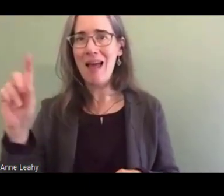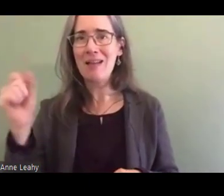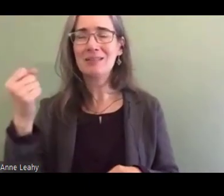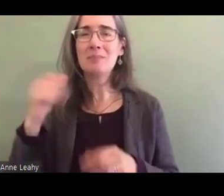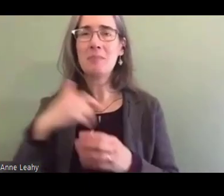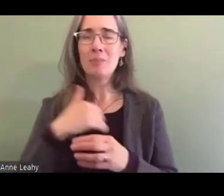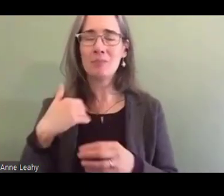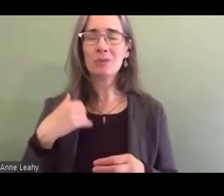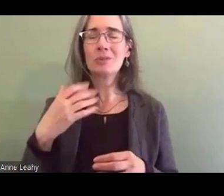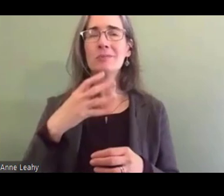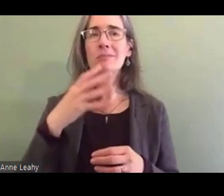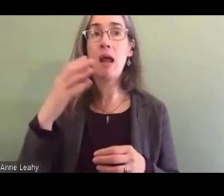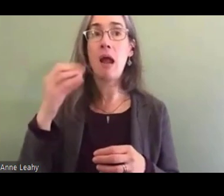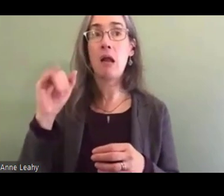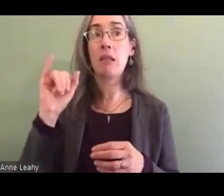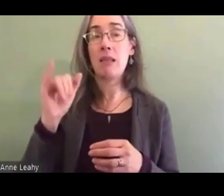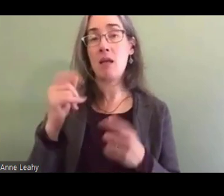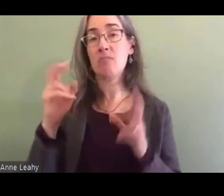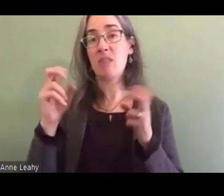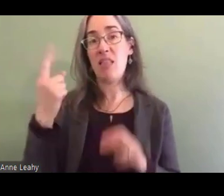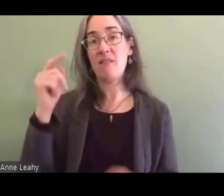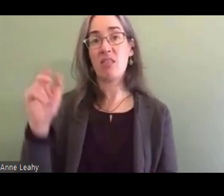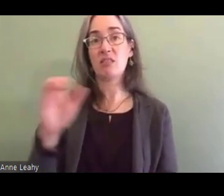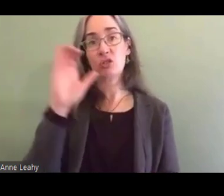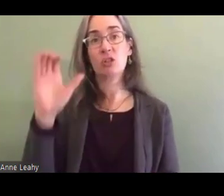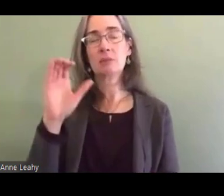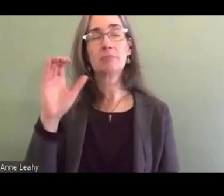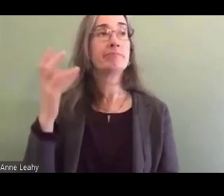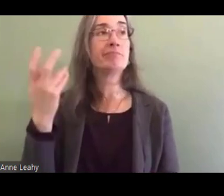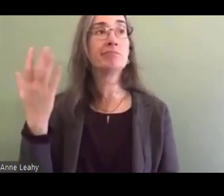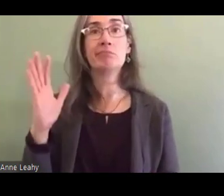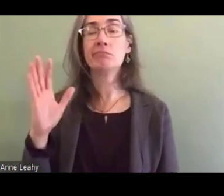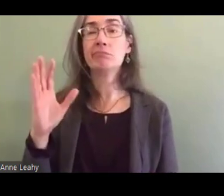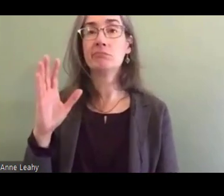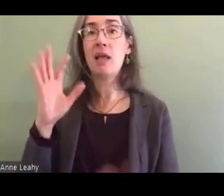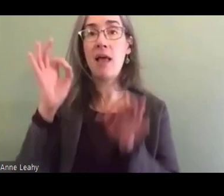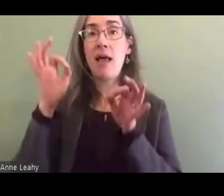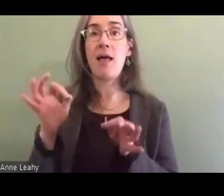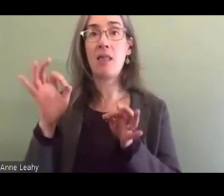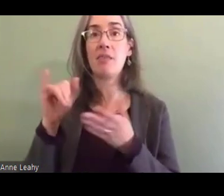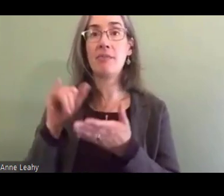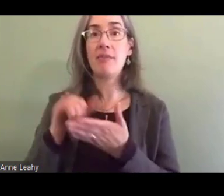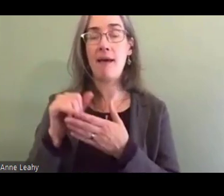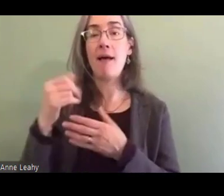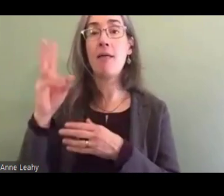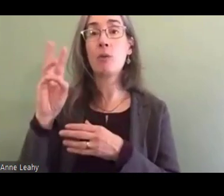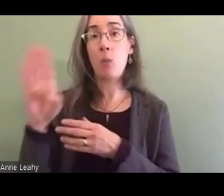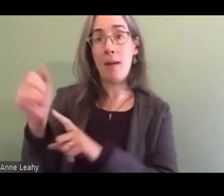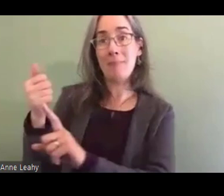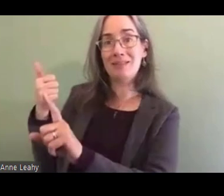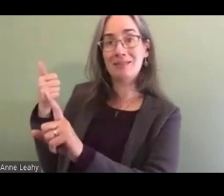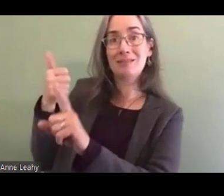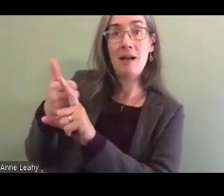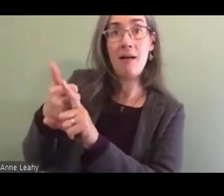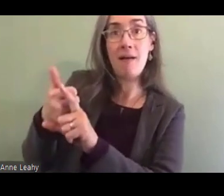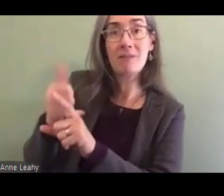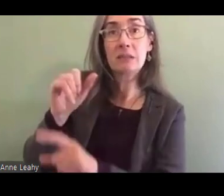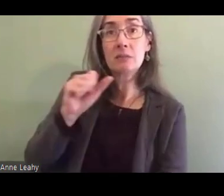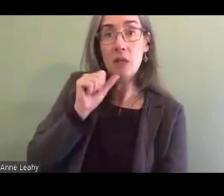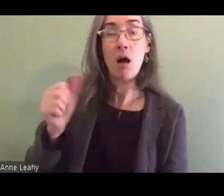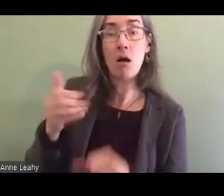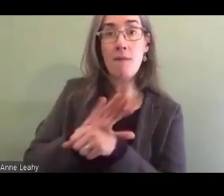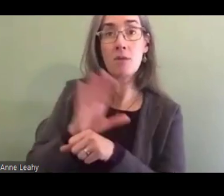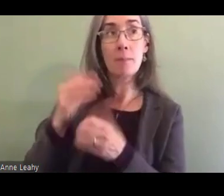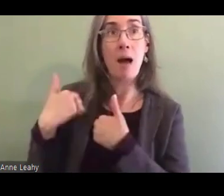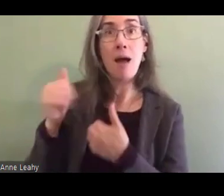Essentially, the 11th Circuit has held that the the web in and of itself is not covered by the ADA Title III in this case.